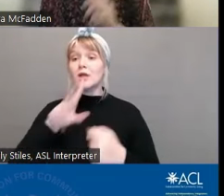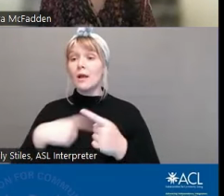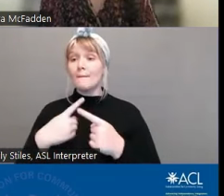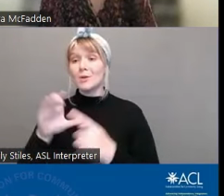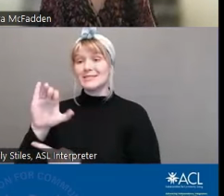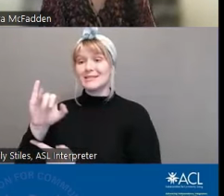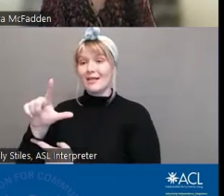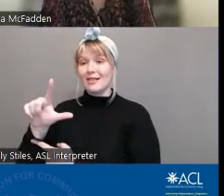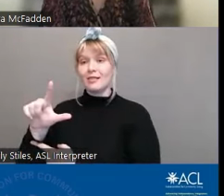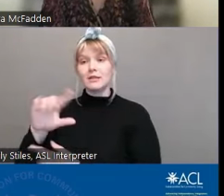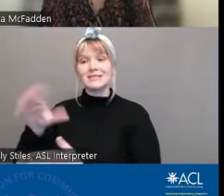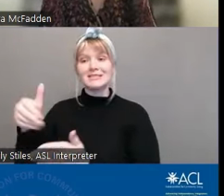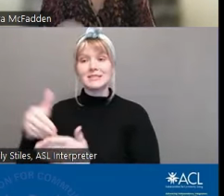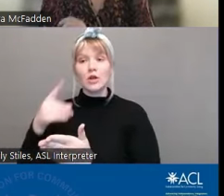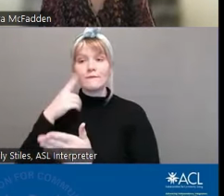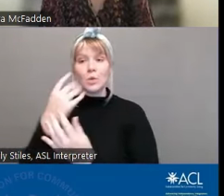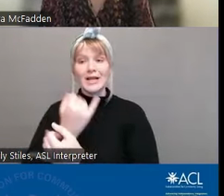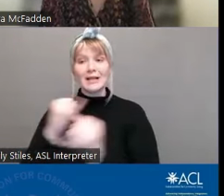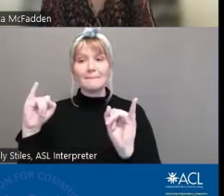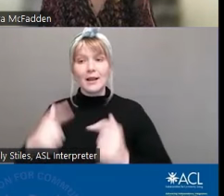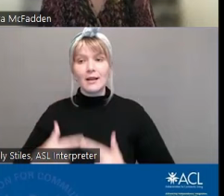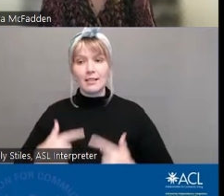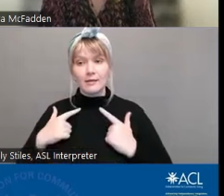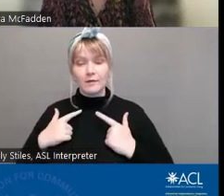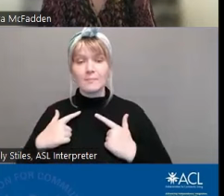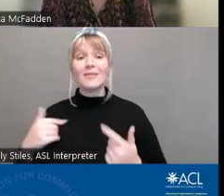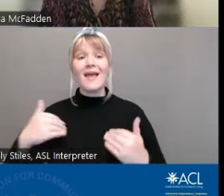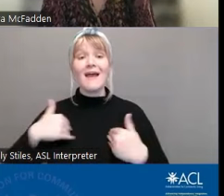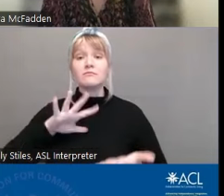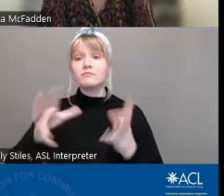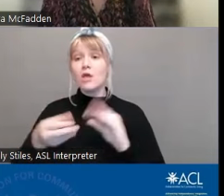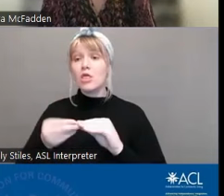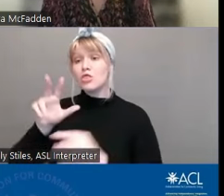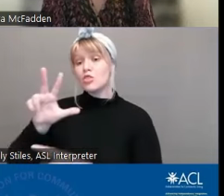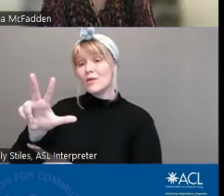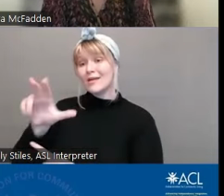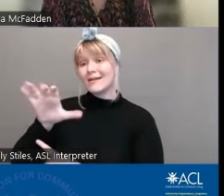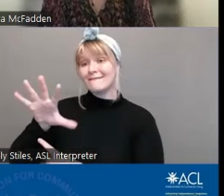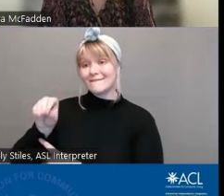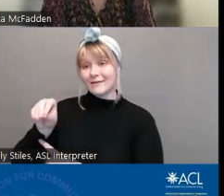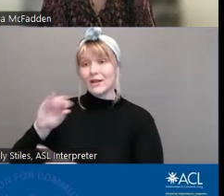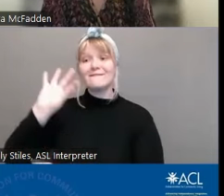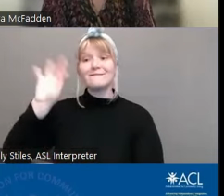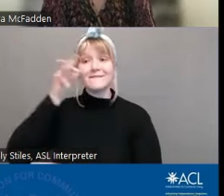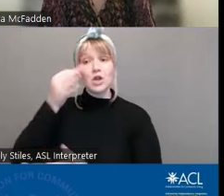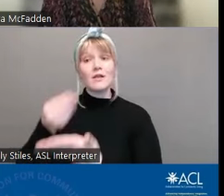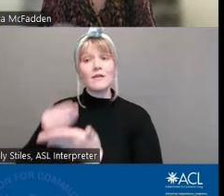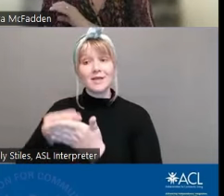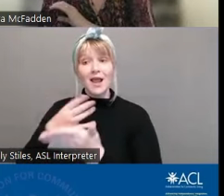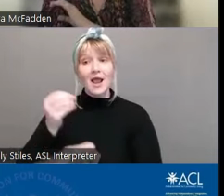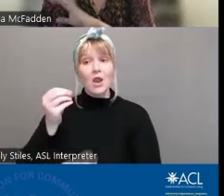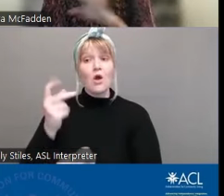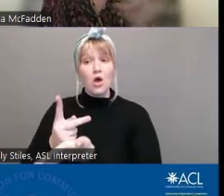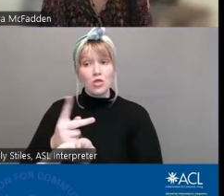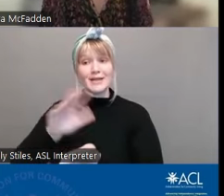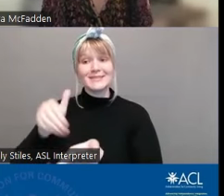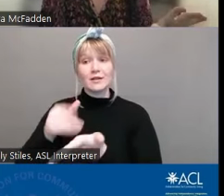There are more than 350 federally funded and authorized Centers for Independent Living in every state and territory.